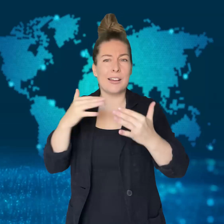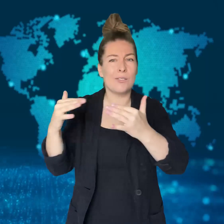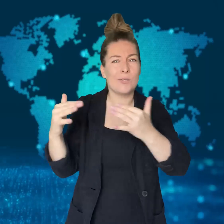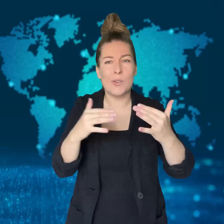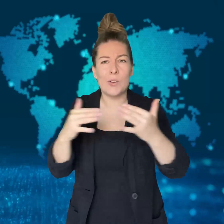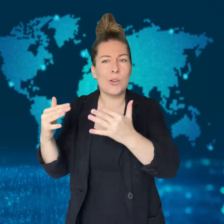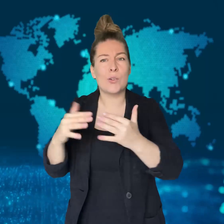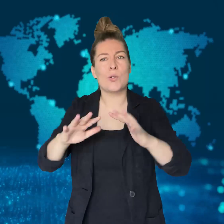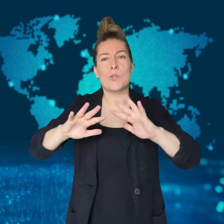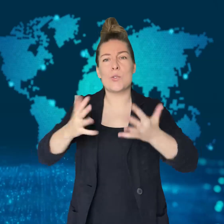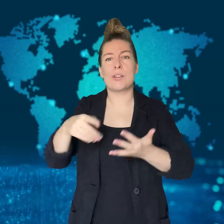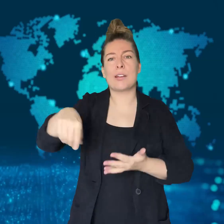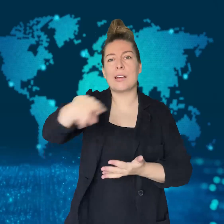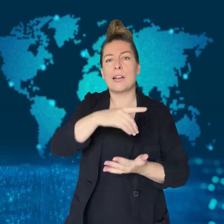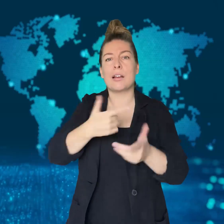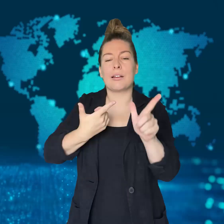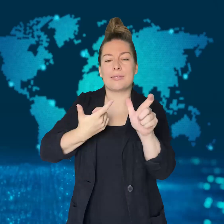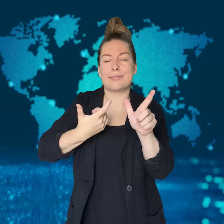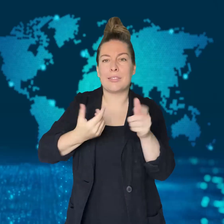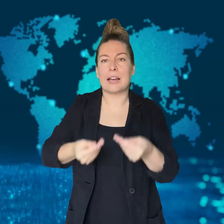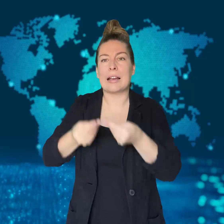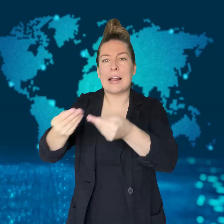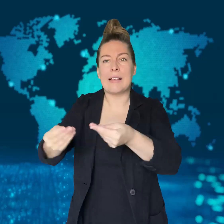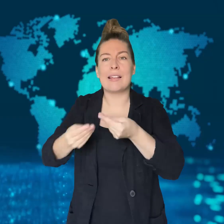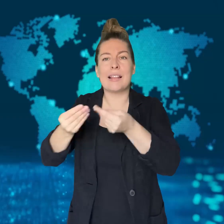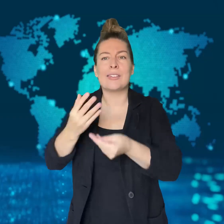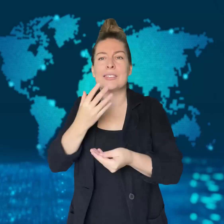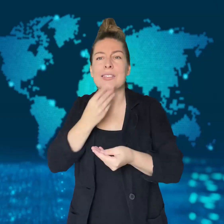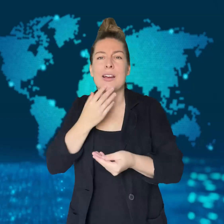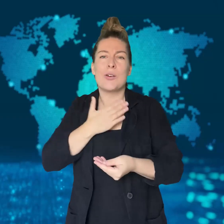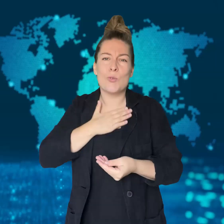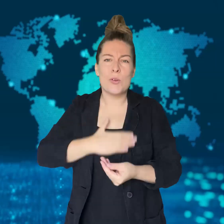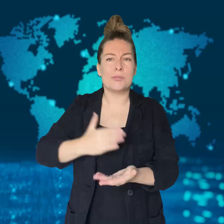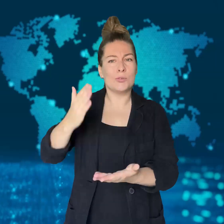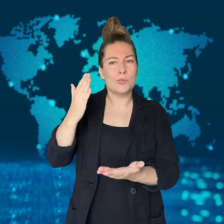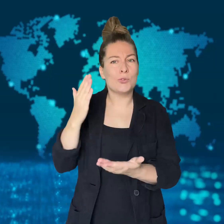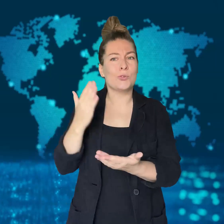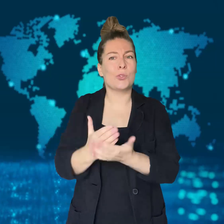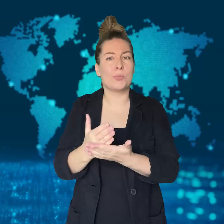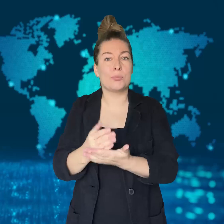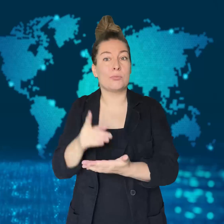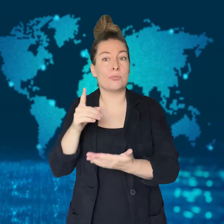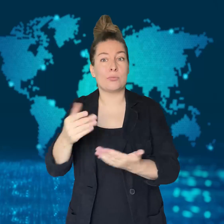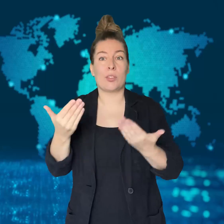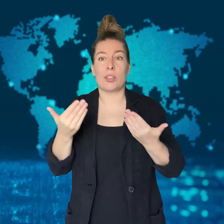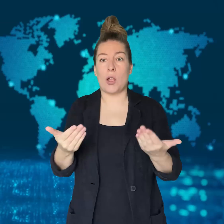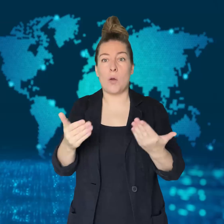Some chanted slogans in support of both Gaza and Lebanon.